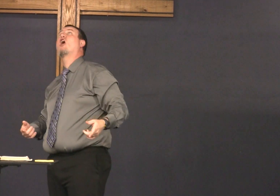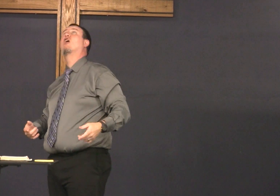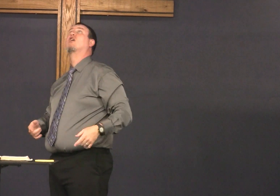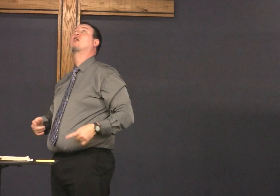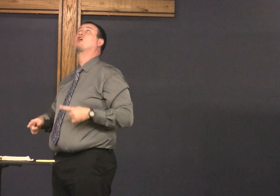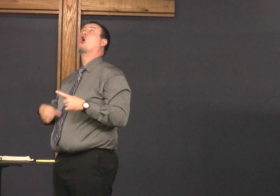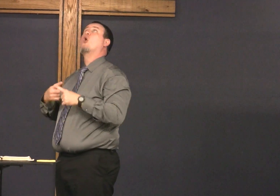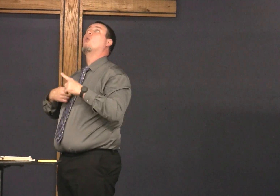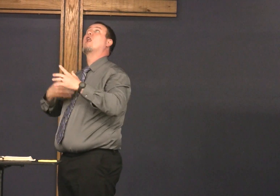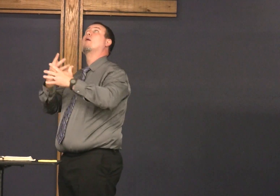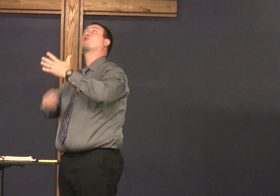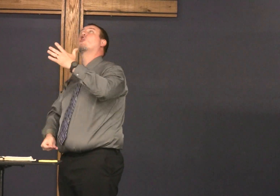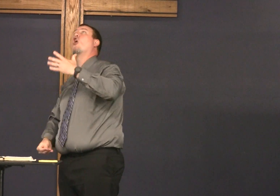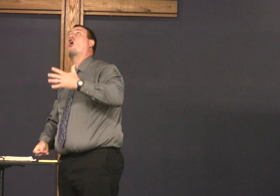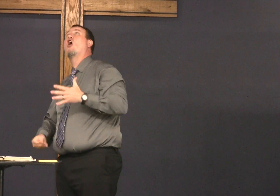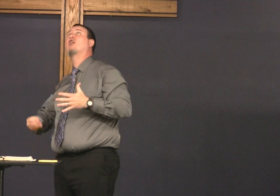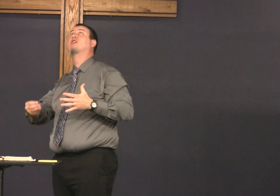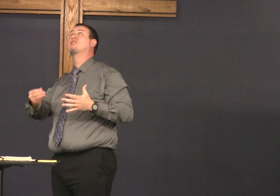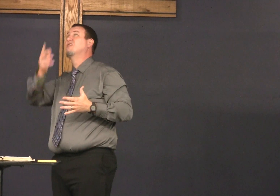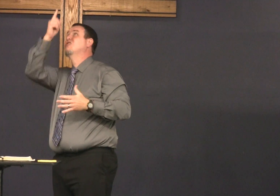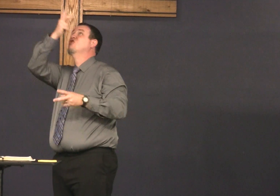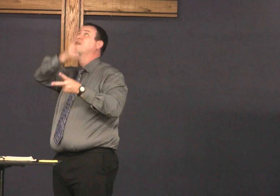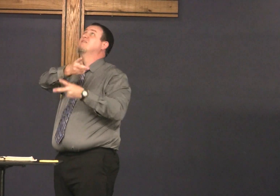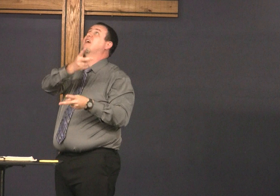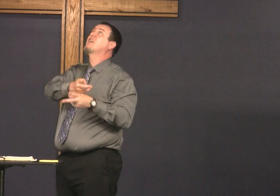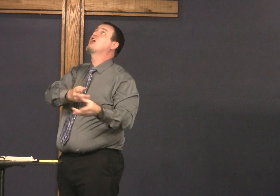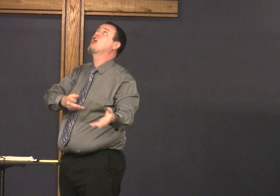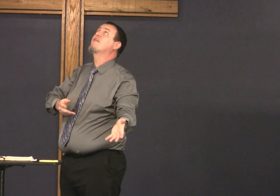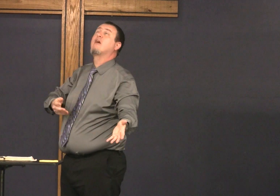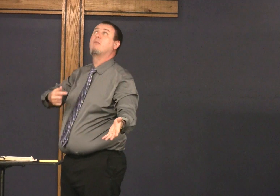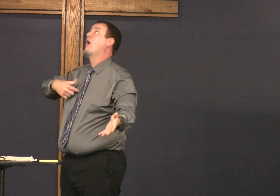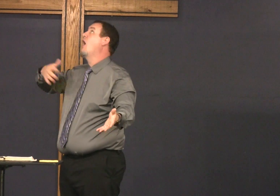I've been caring for my disciples so far but one day I'm gone you have to care for them